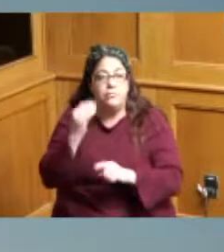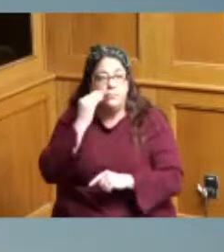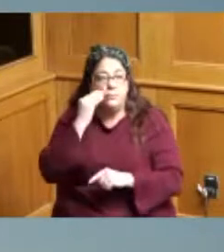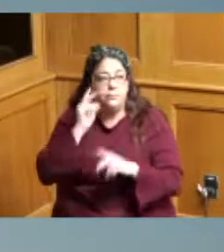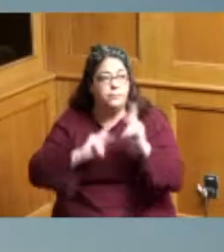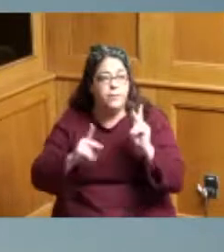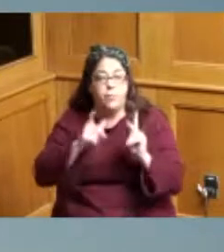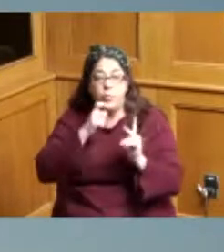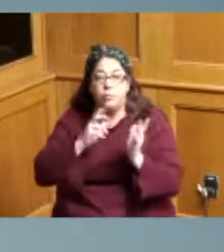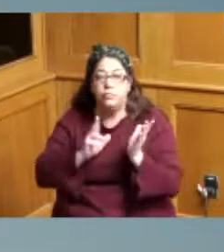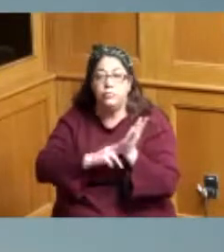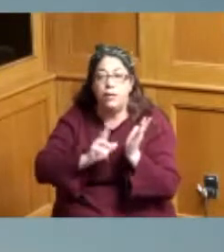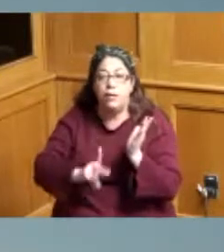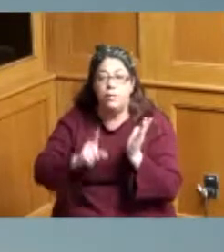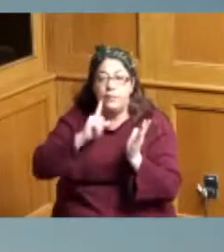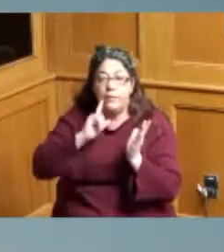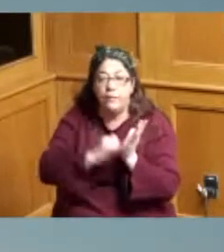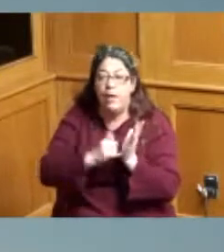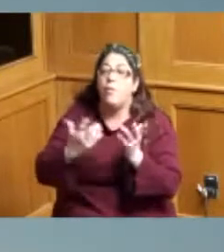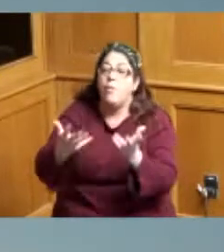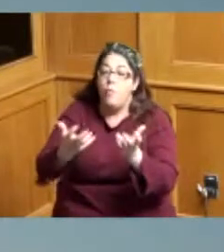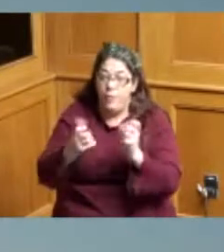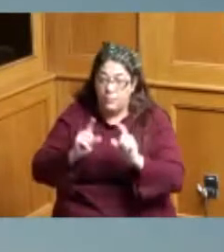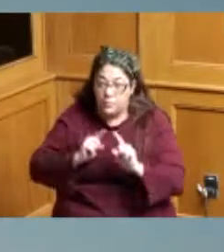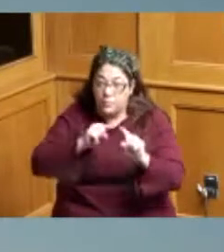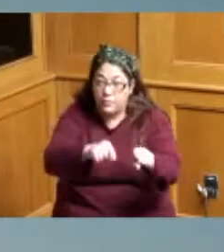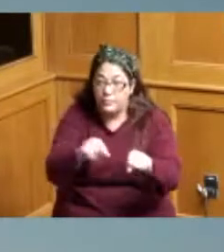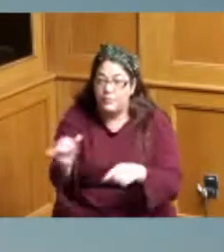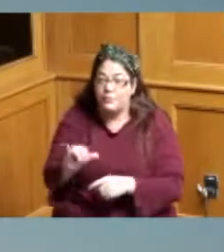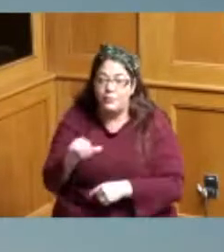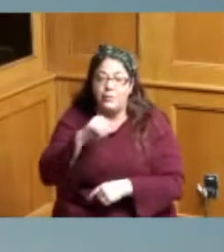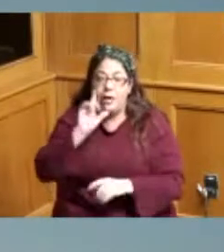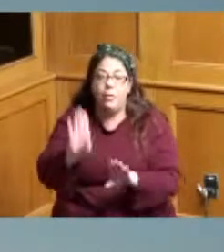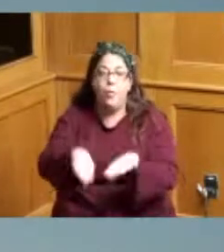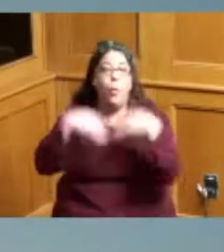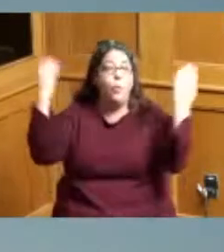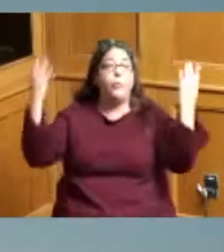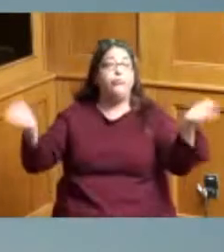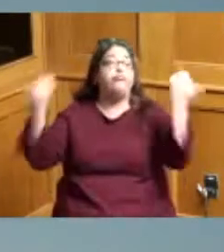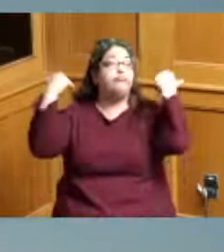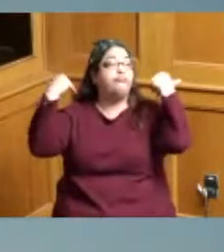who sign up that they want to come as well so I think some when you when you have when you do have